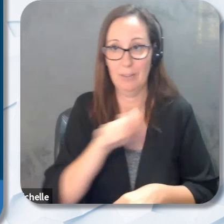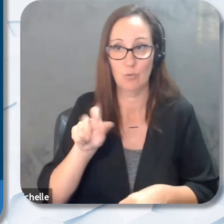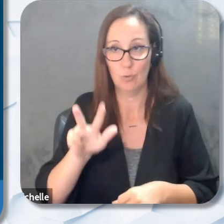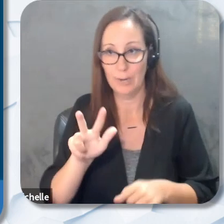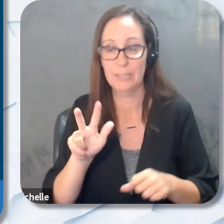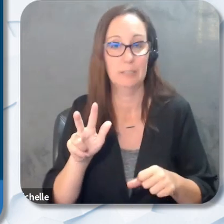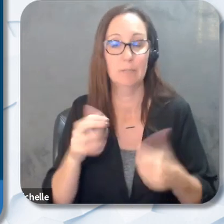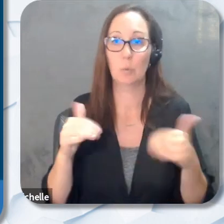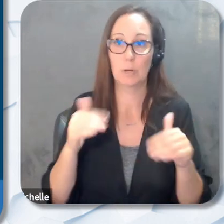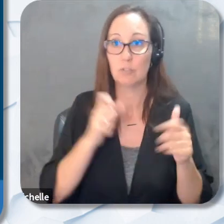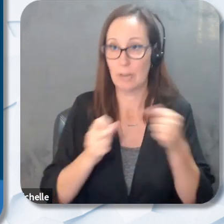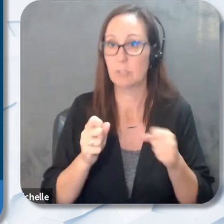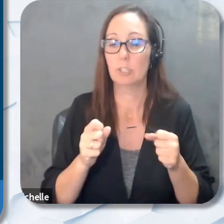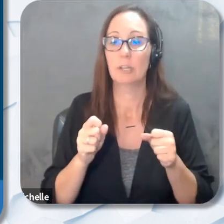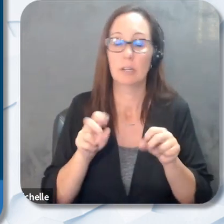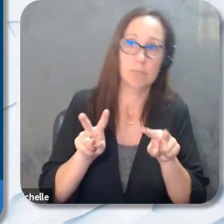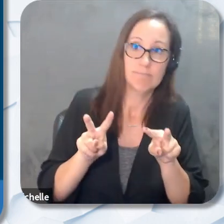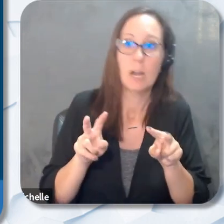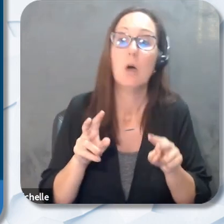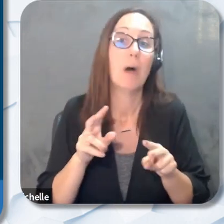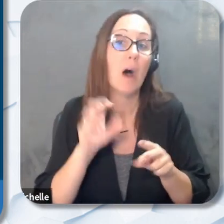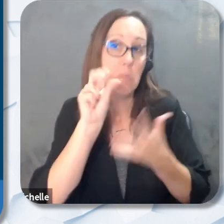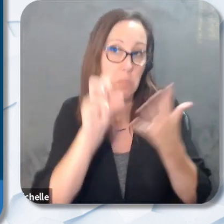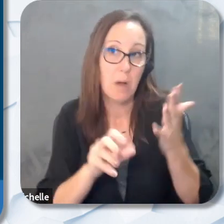I think that everyone should listen for as they talked about their stories.